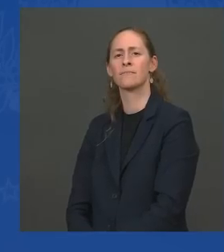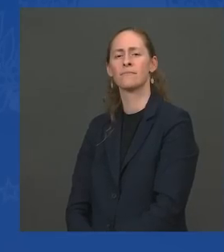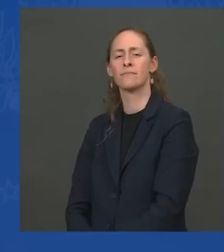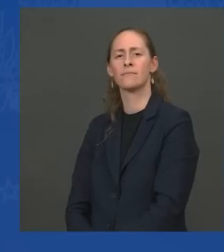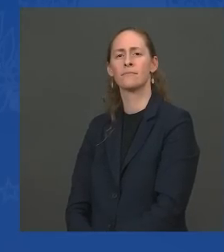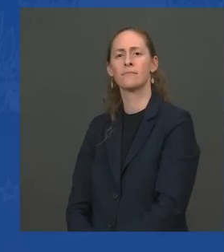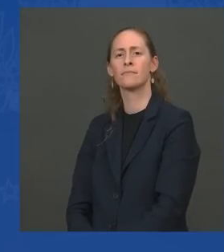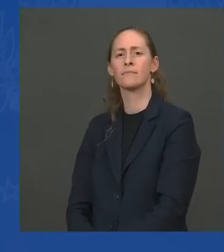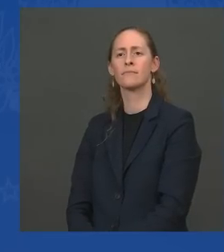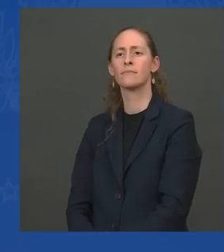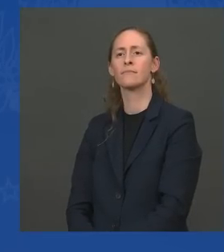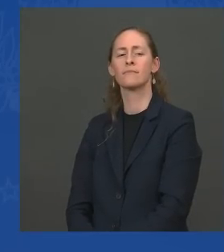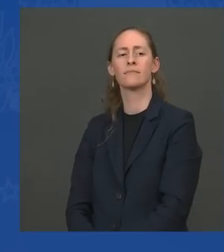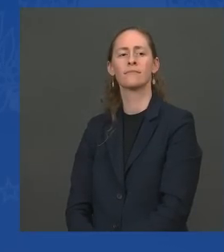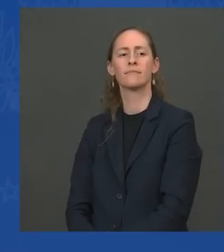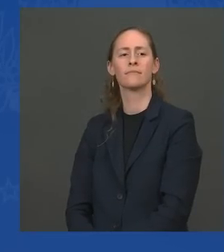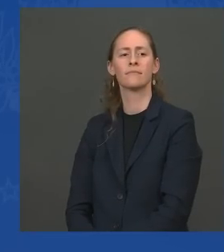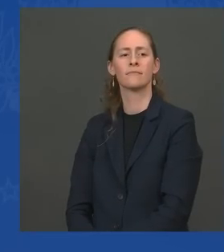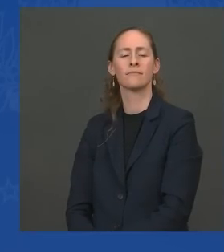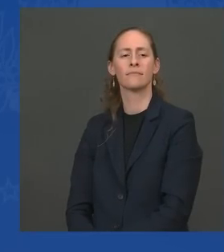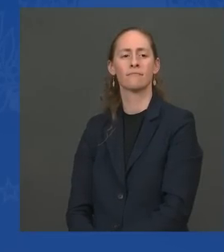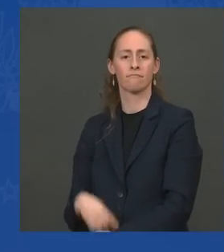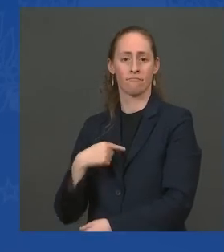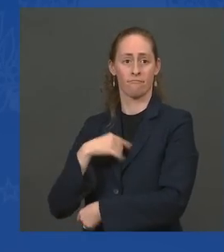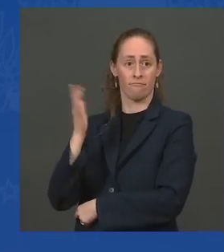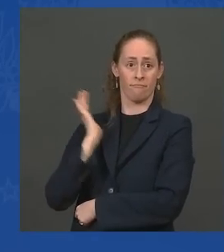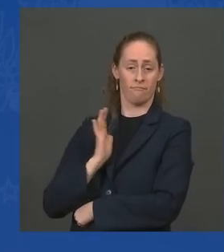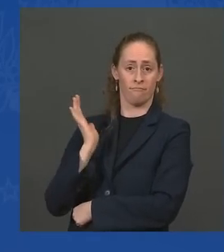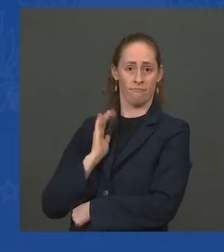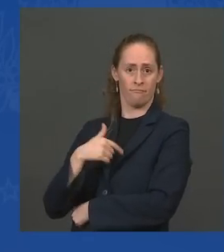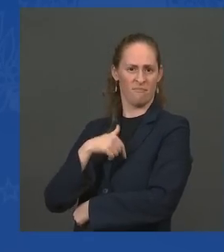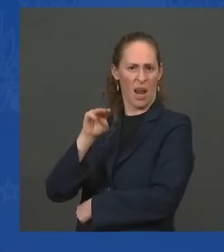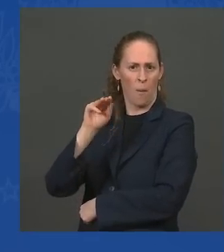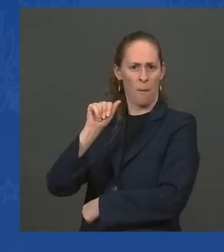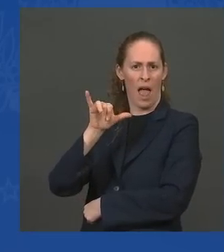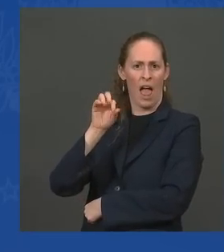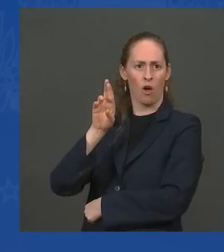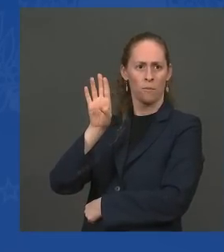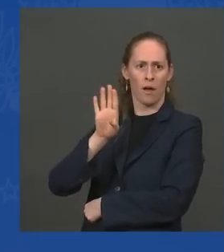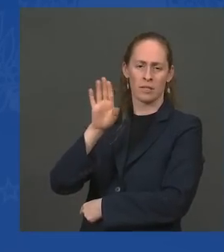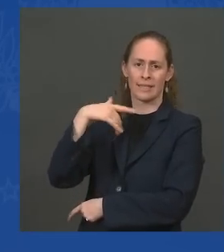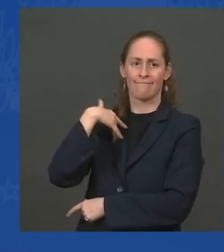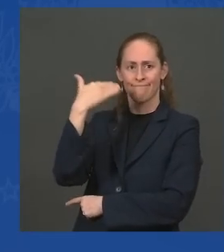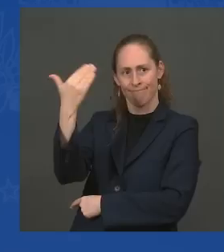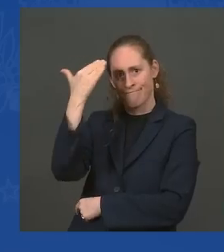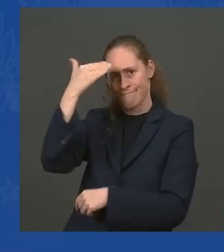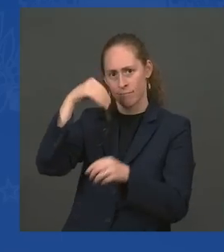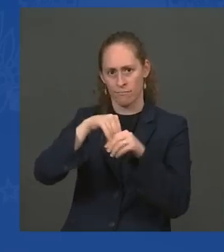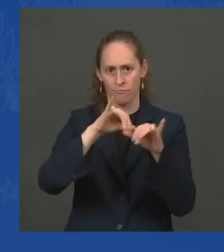As a former mayor of the city of Boston, I certainly know what infrastructure means to a city and town in this country.